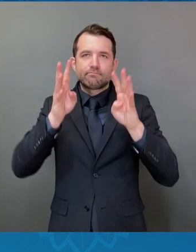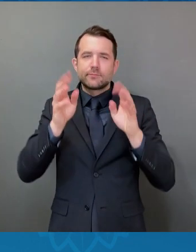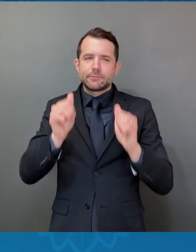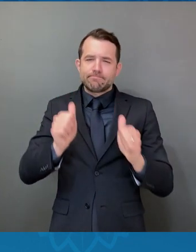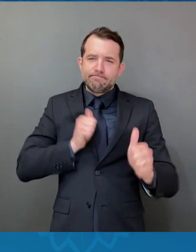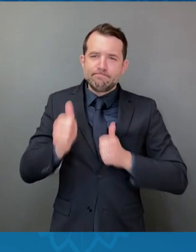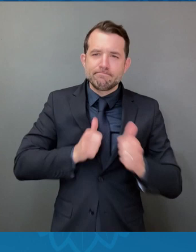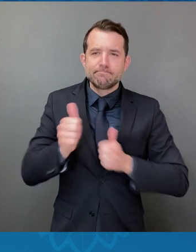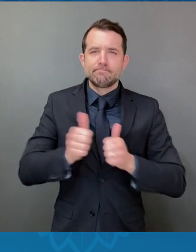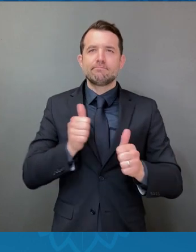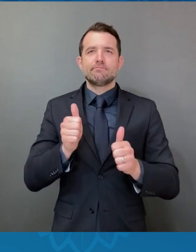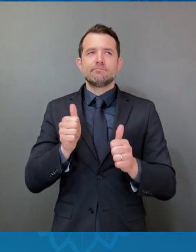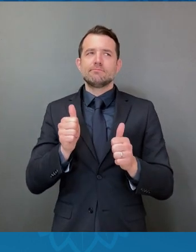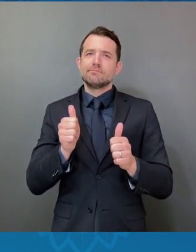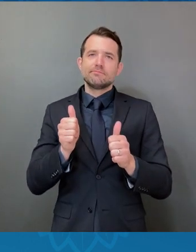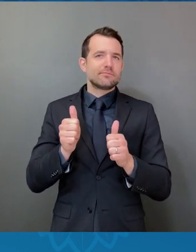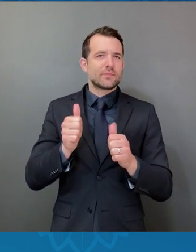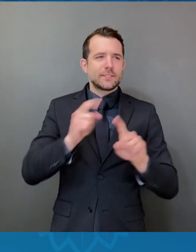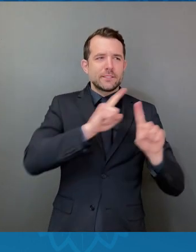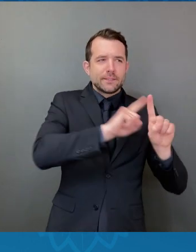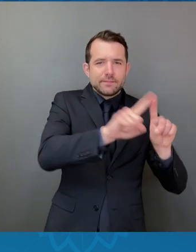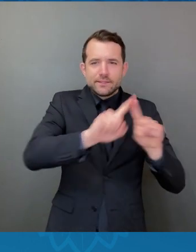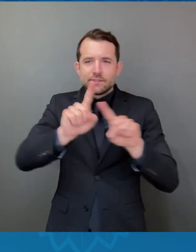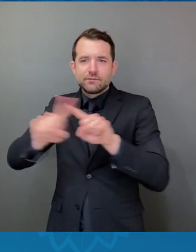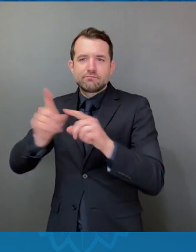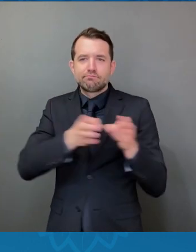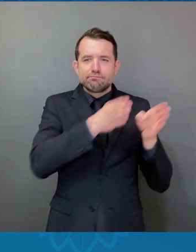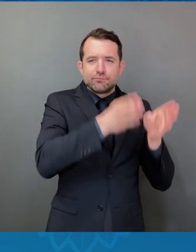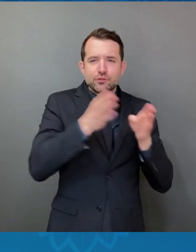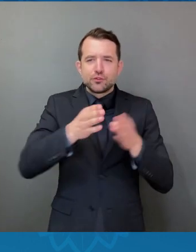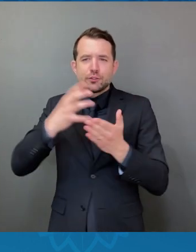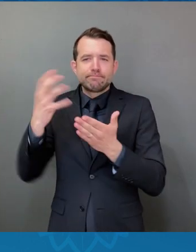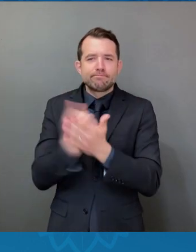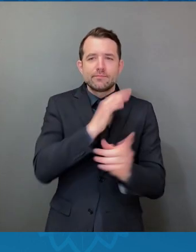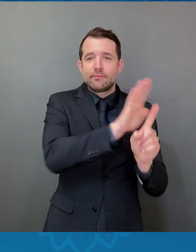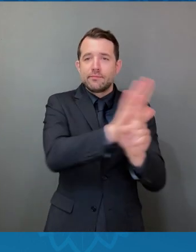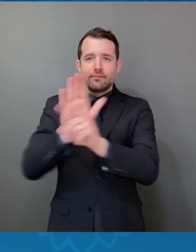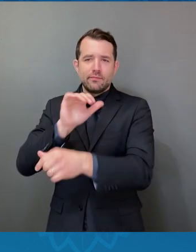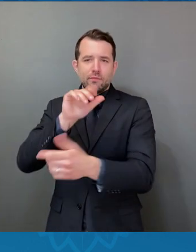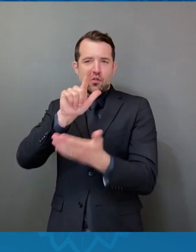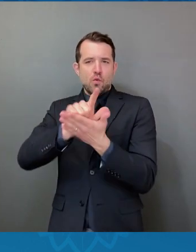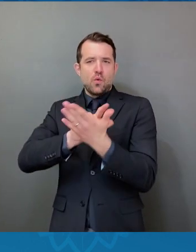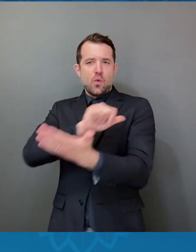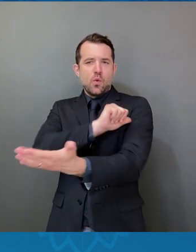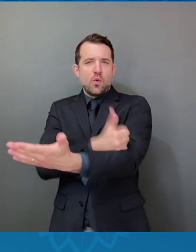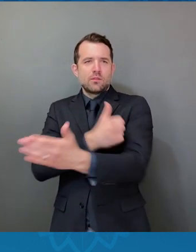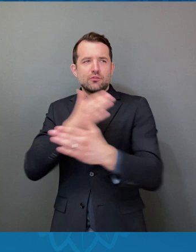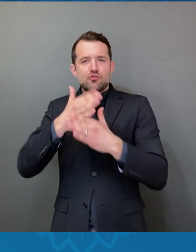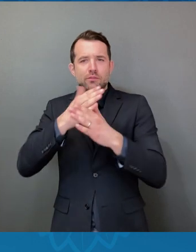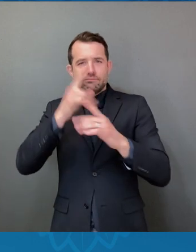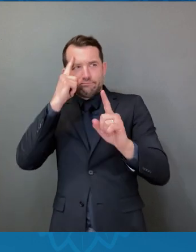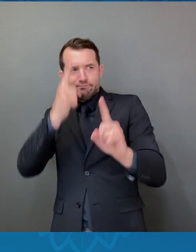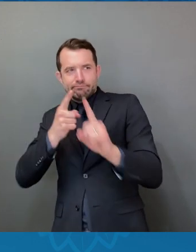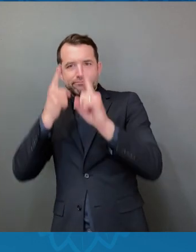to use their legal authority to accomplish our shared goals. Today, they will provide detailed updates